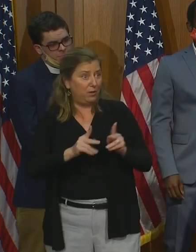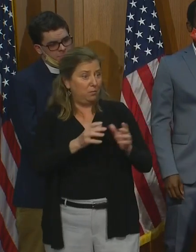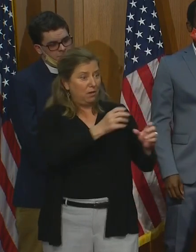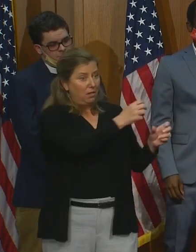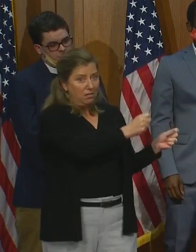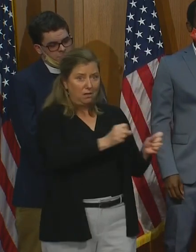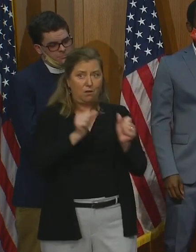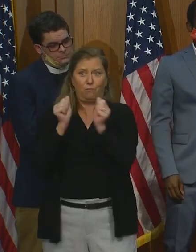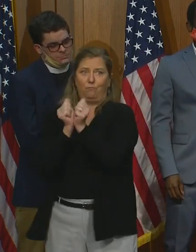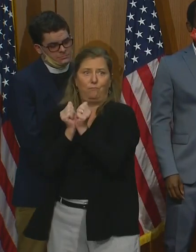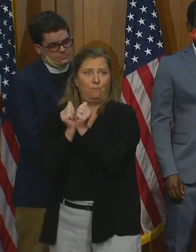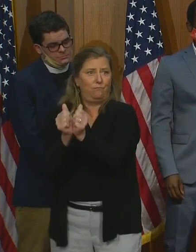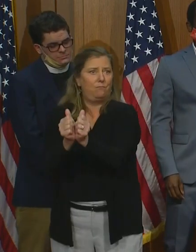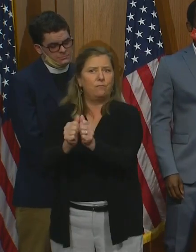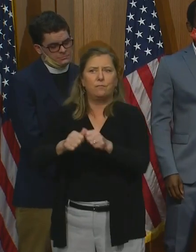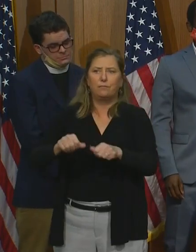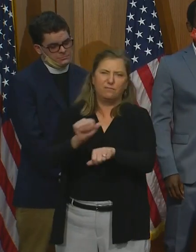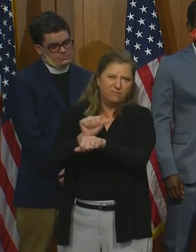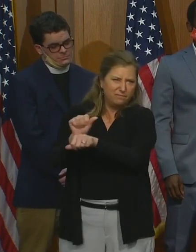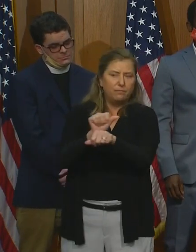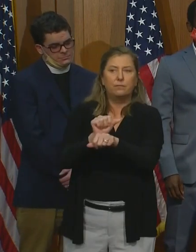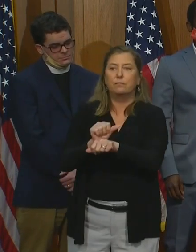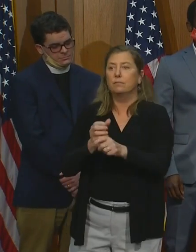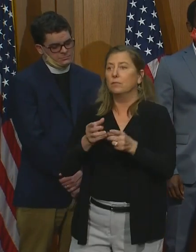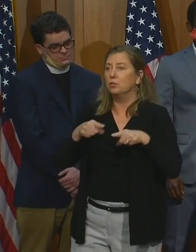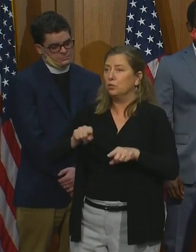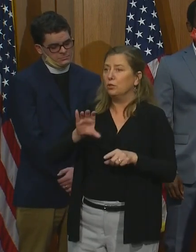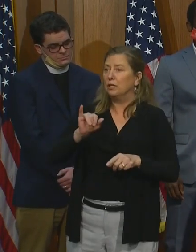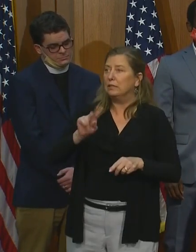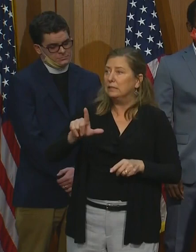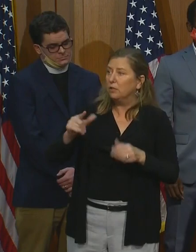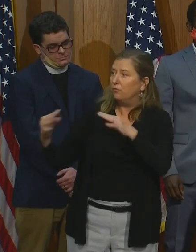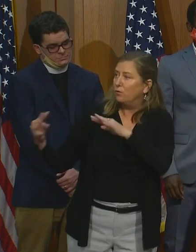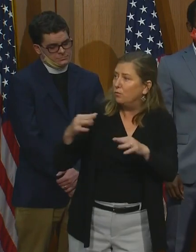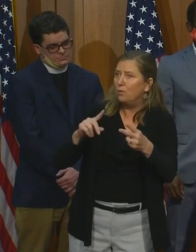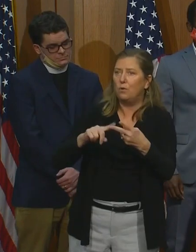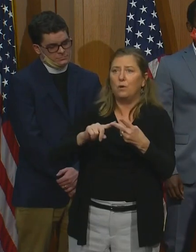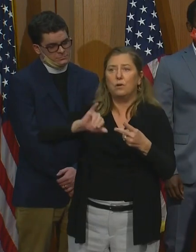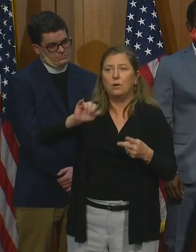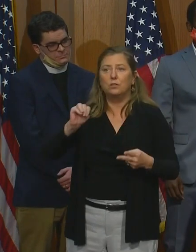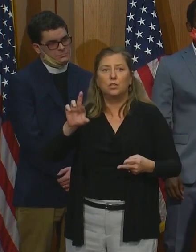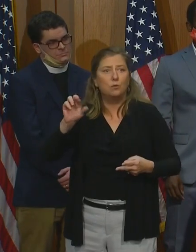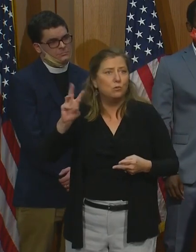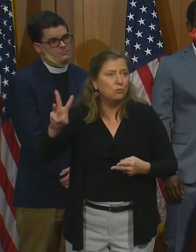ENSLAVEMENT OF AFRICANS THROUGH